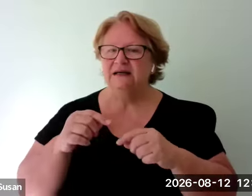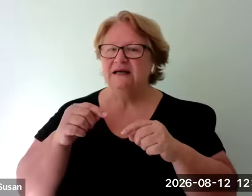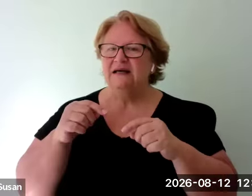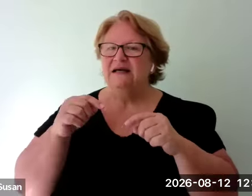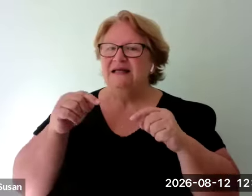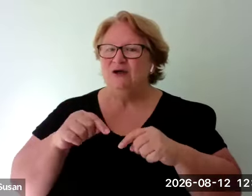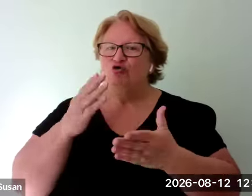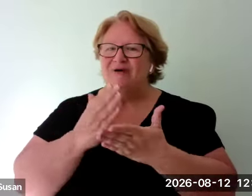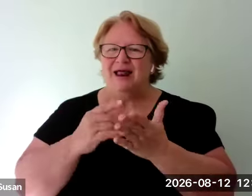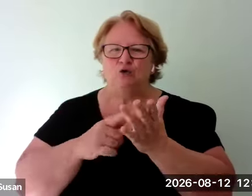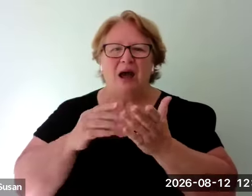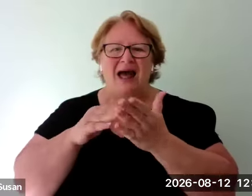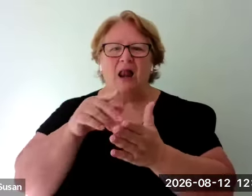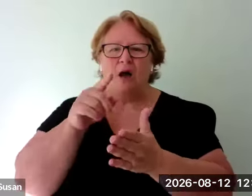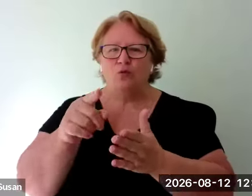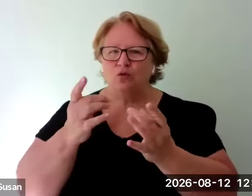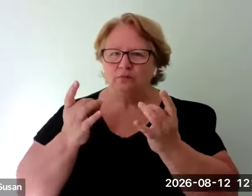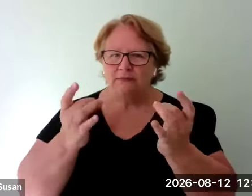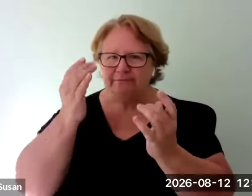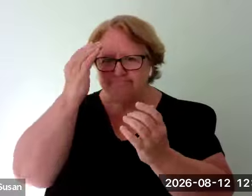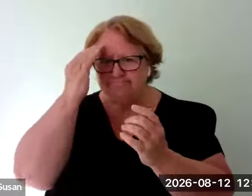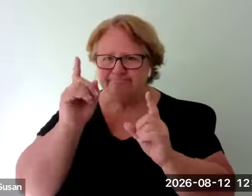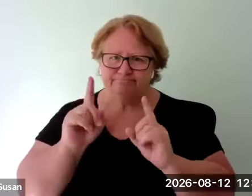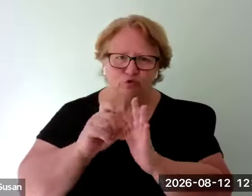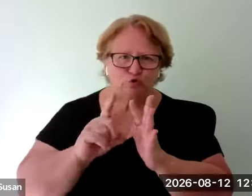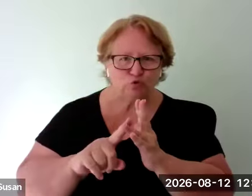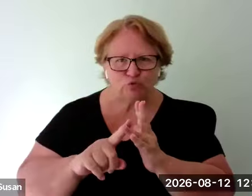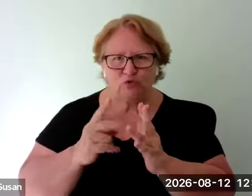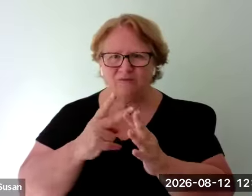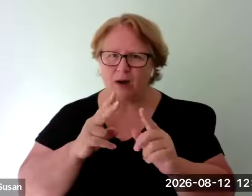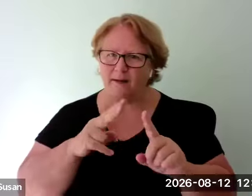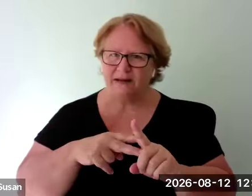you for joining us. These session are designed to